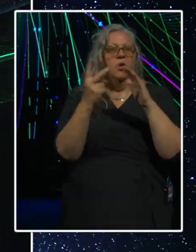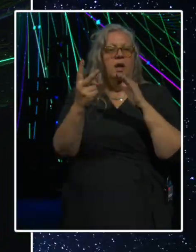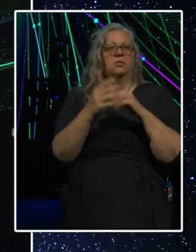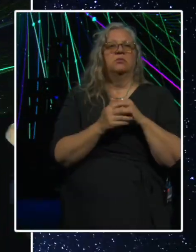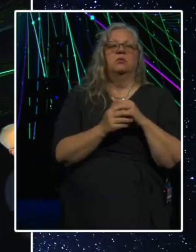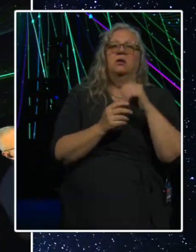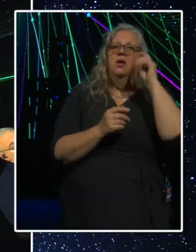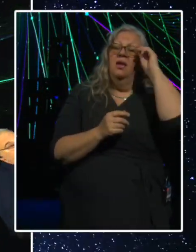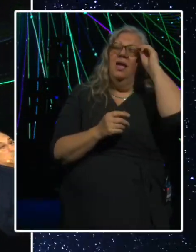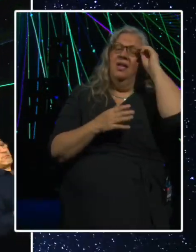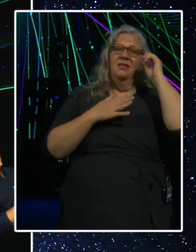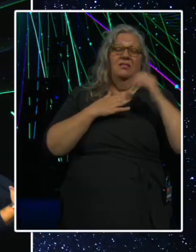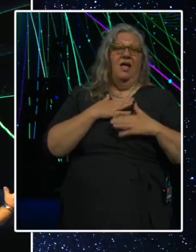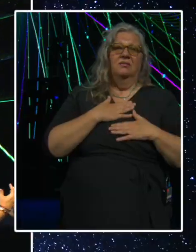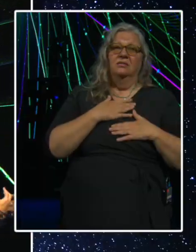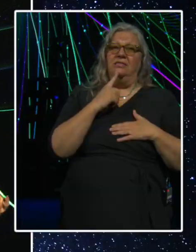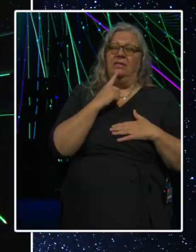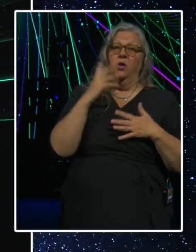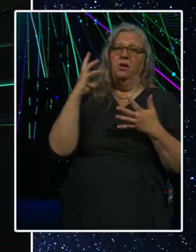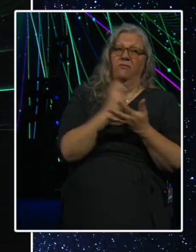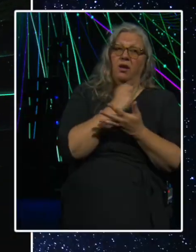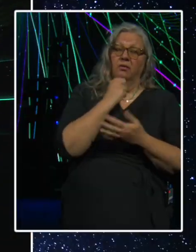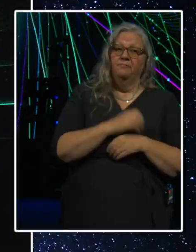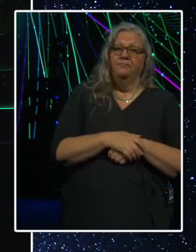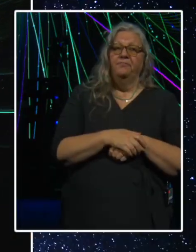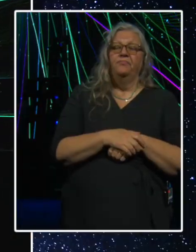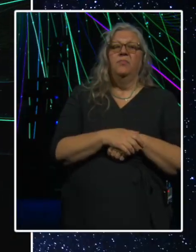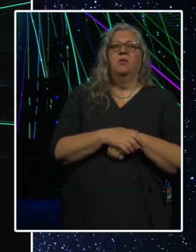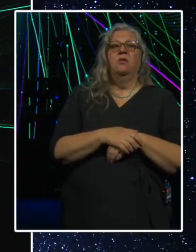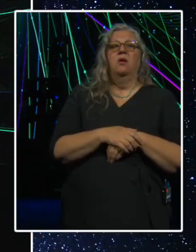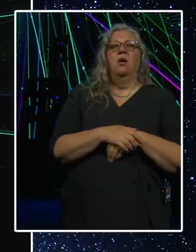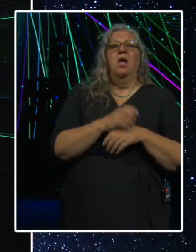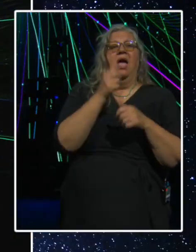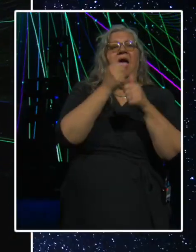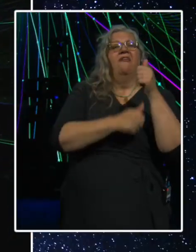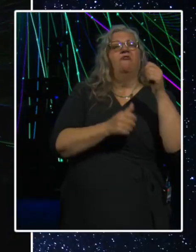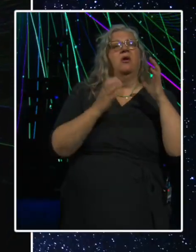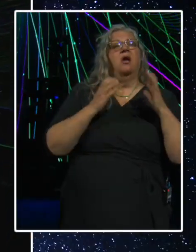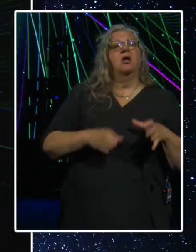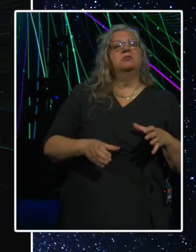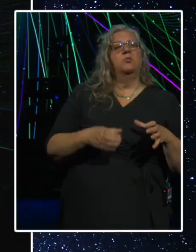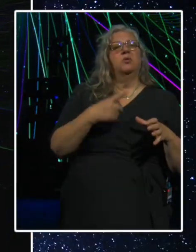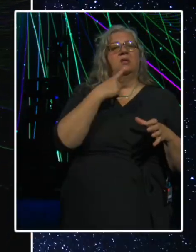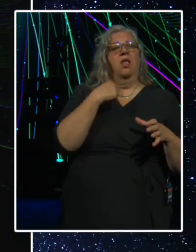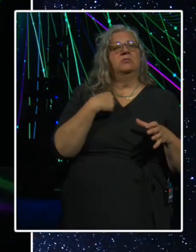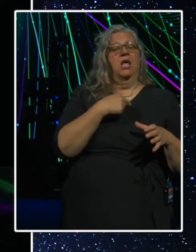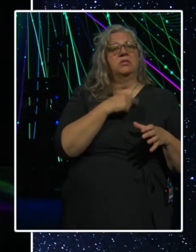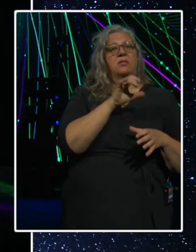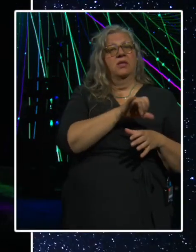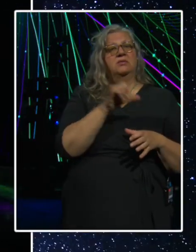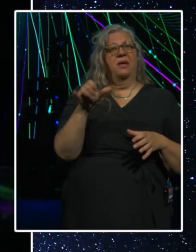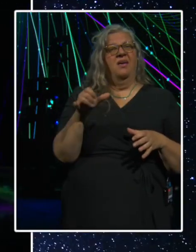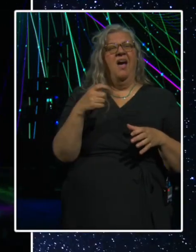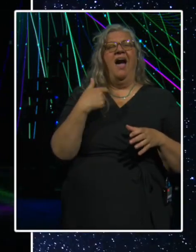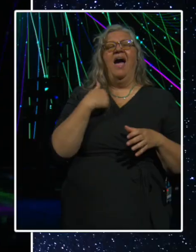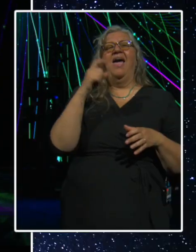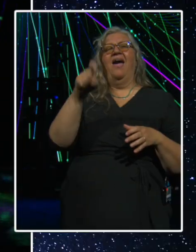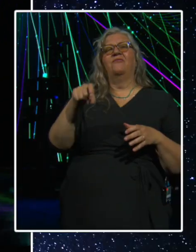And my view, that's a serious advantage. But nearly every customer we meet says the same thing.